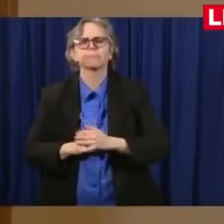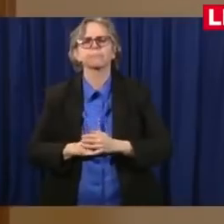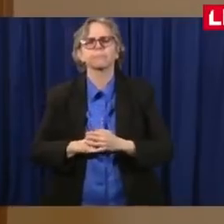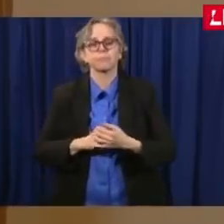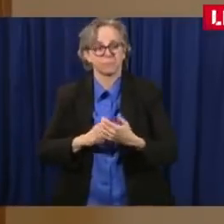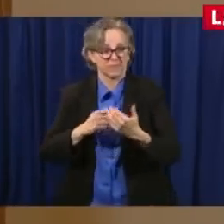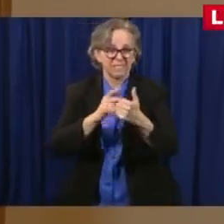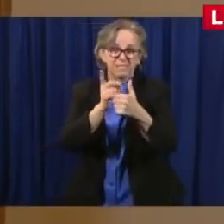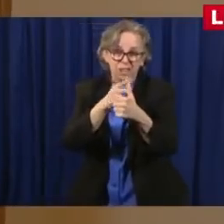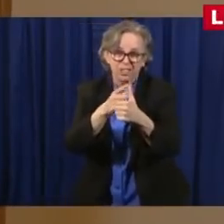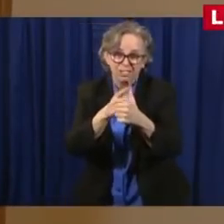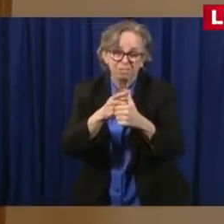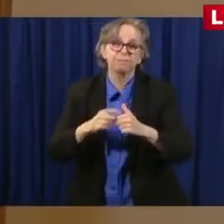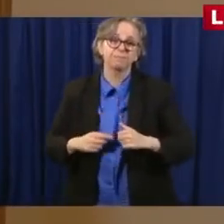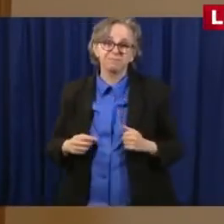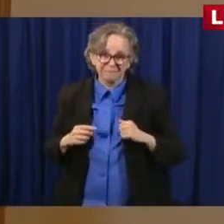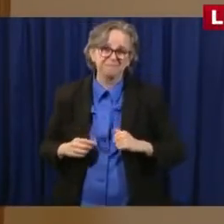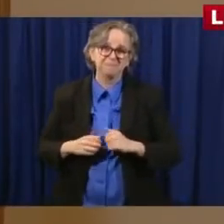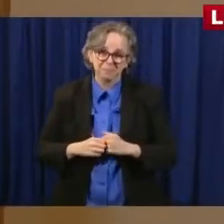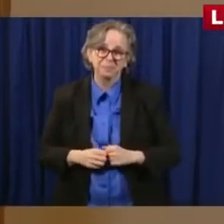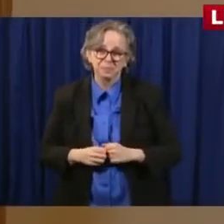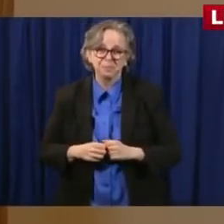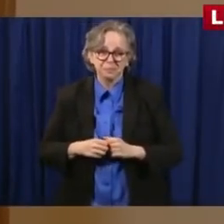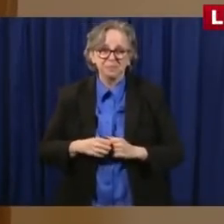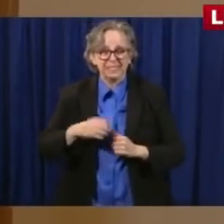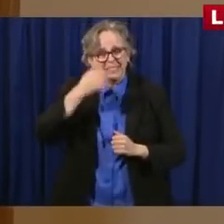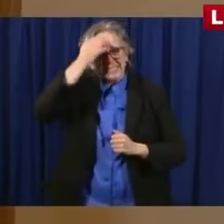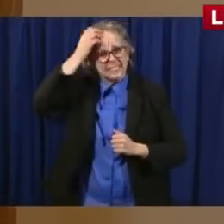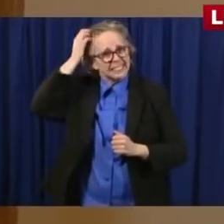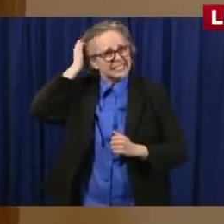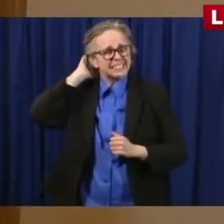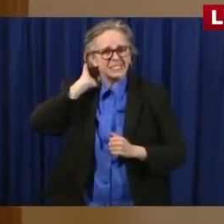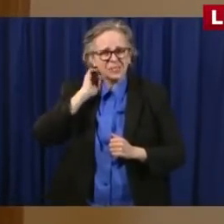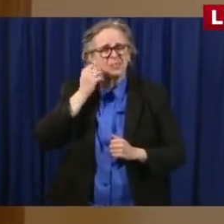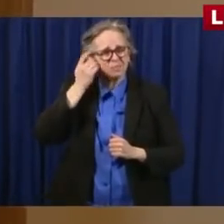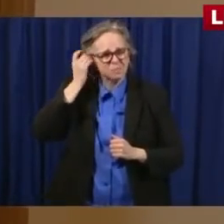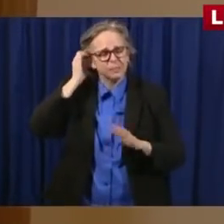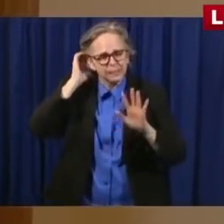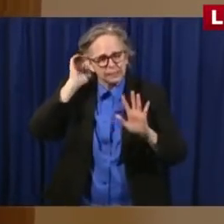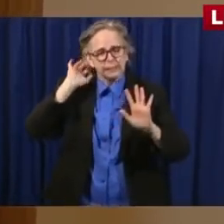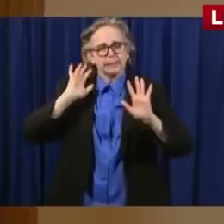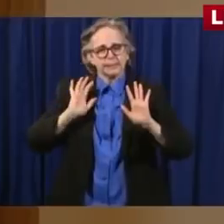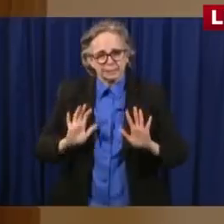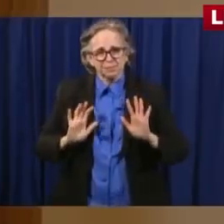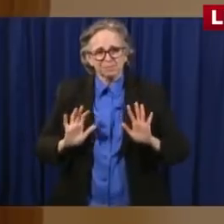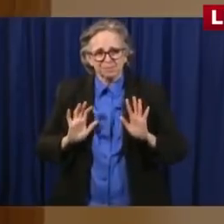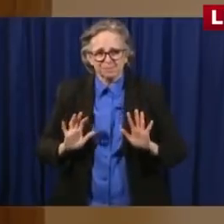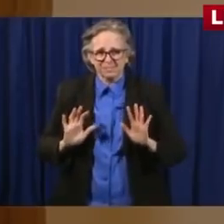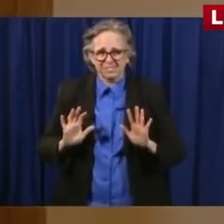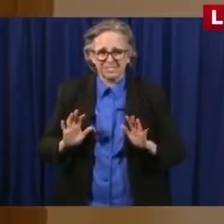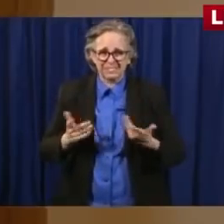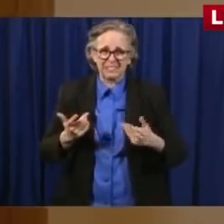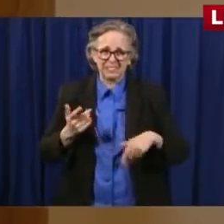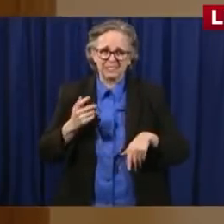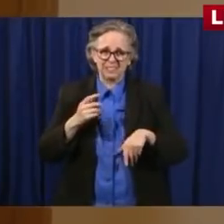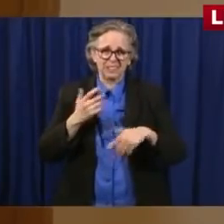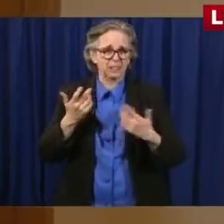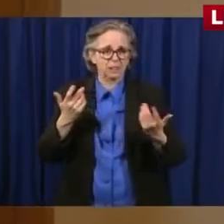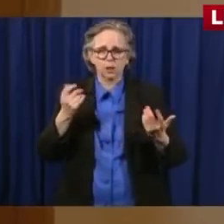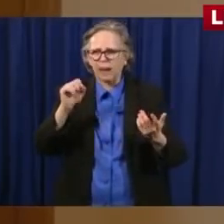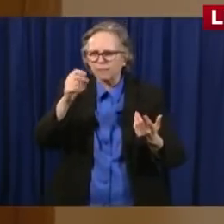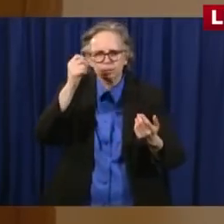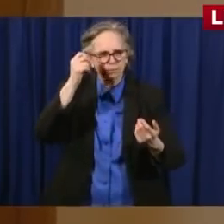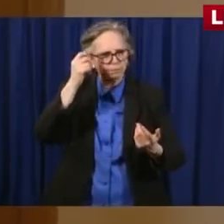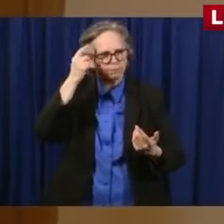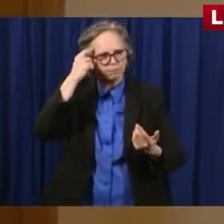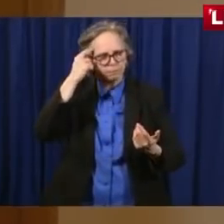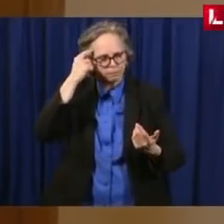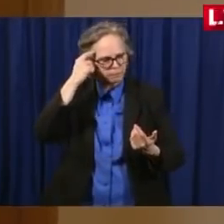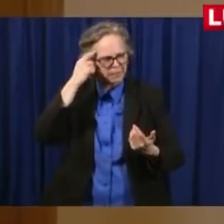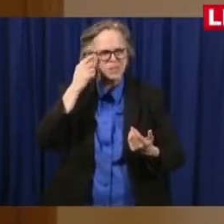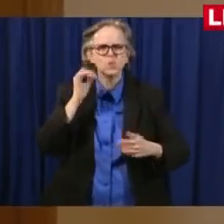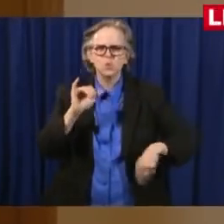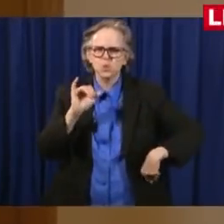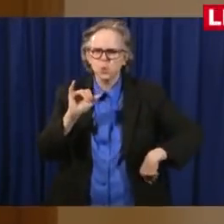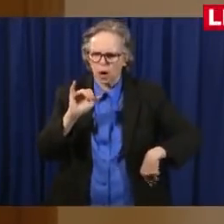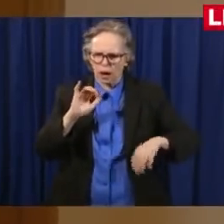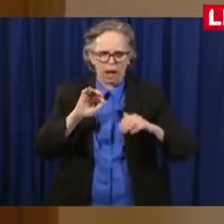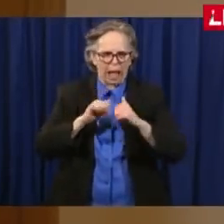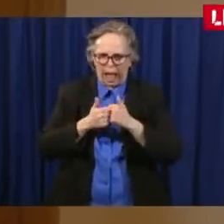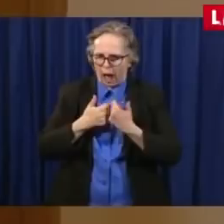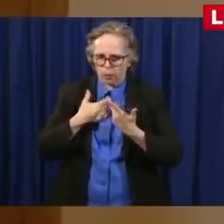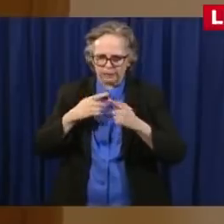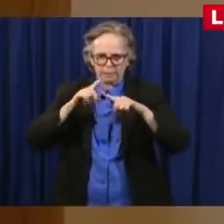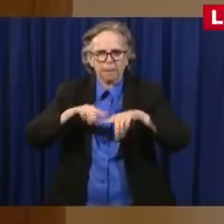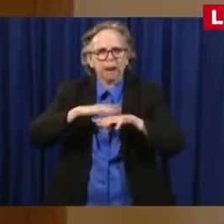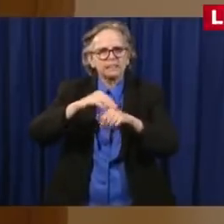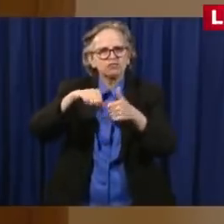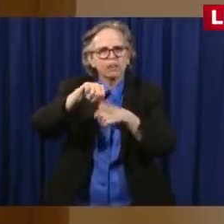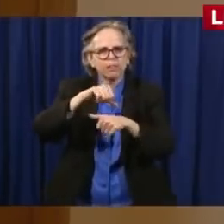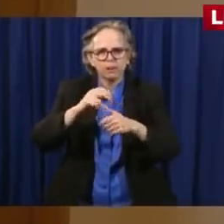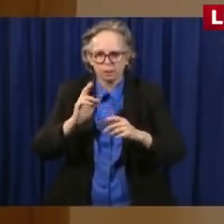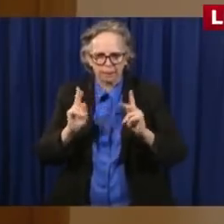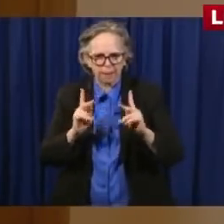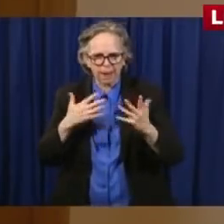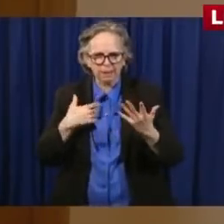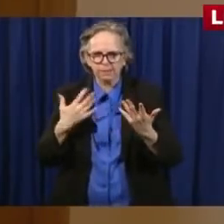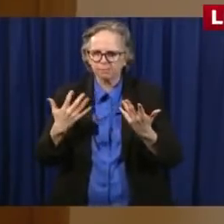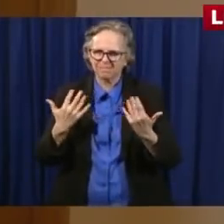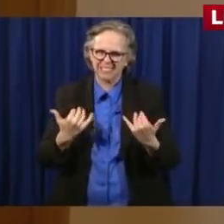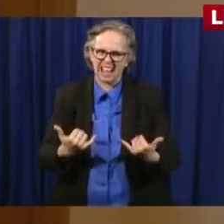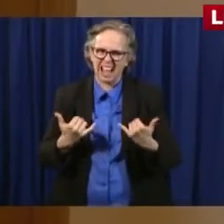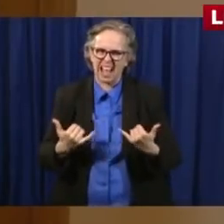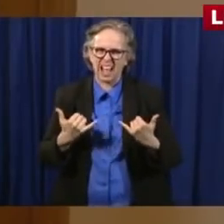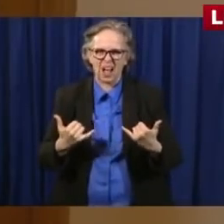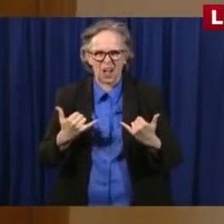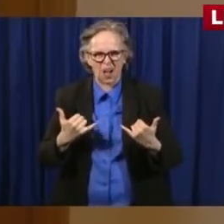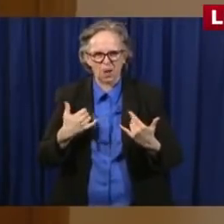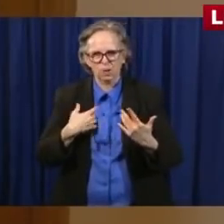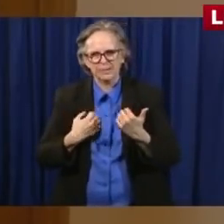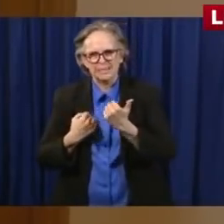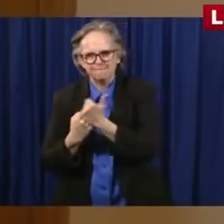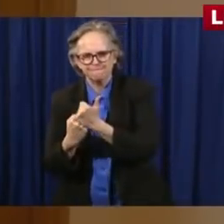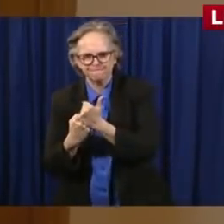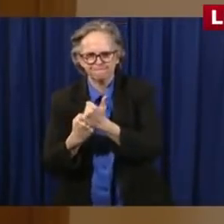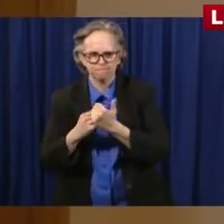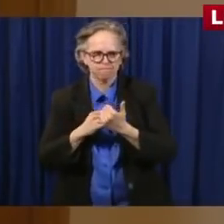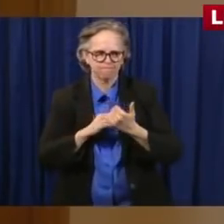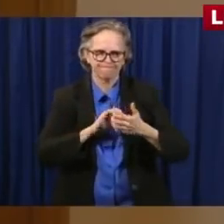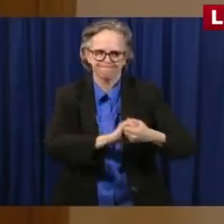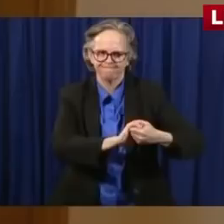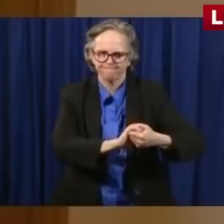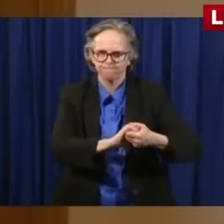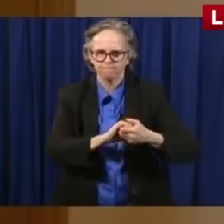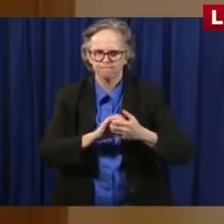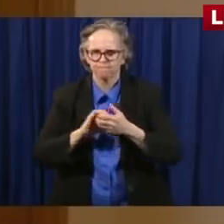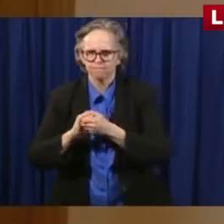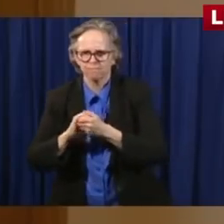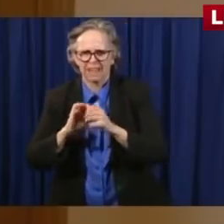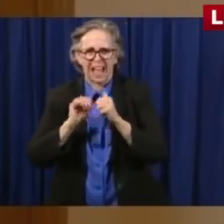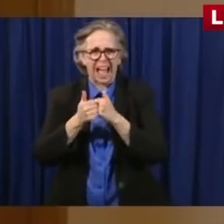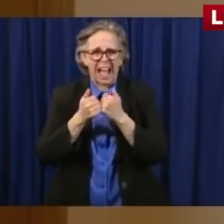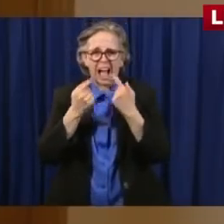A COUPLE OF THINGS I WANT TO SAY , FIRST OF ALL, IF THERE IS EVER A TIME WE HAVE TO REALIZE HOW INTERDEPENDENT WE ARE ON EACH OTHER, THE ONE HEALTH CONCEPT, THIS IS IT.